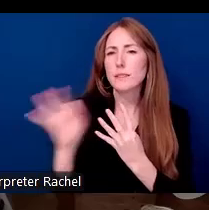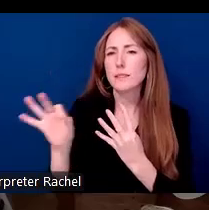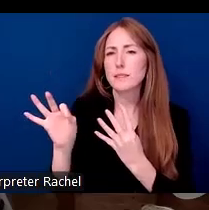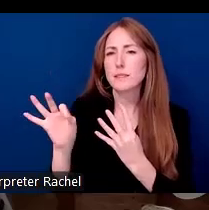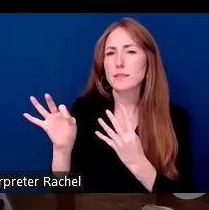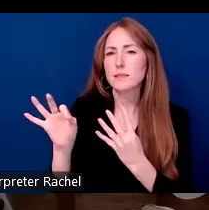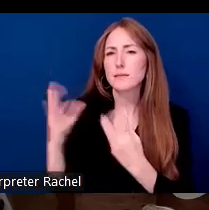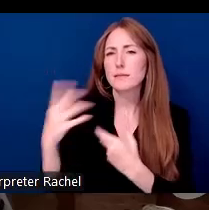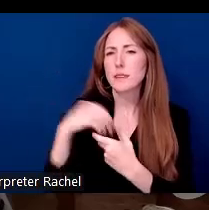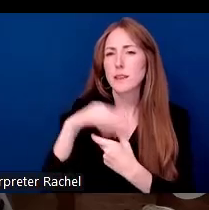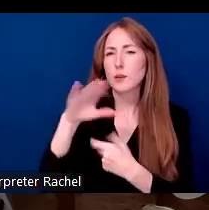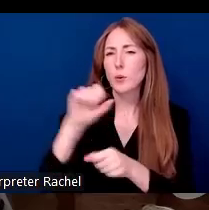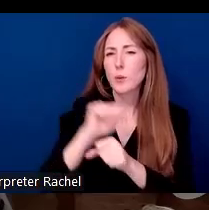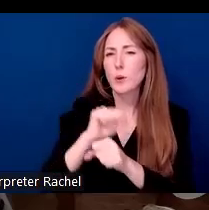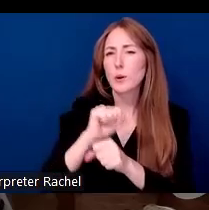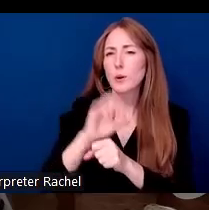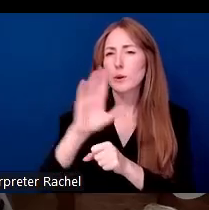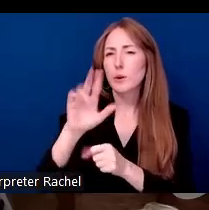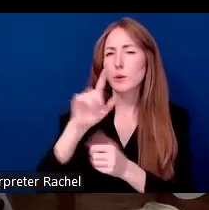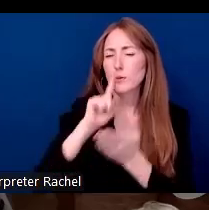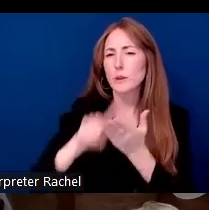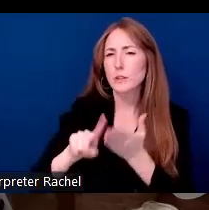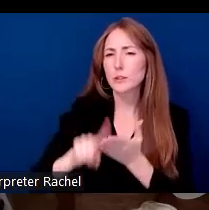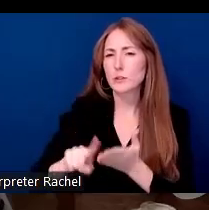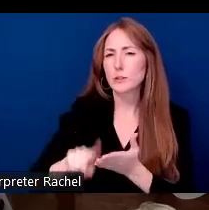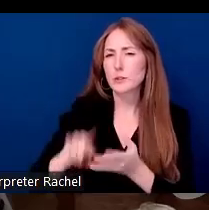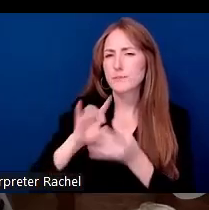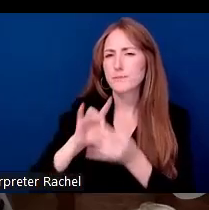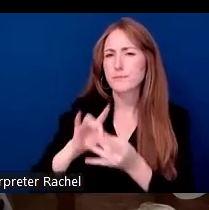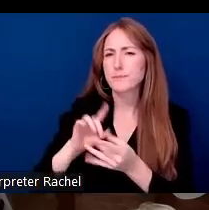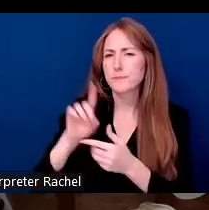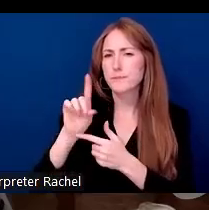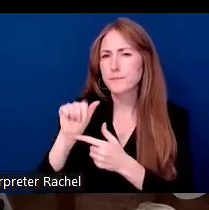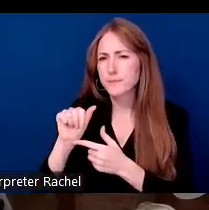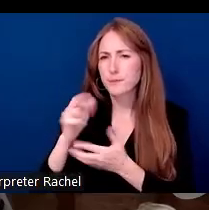in the disability and rehab sector? In a previous life I was an occupational